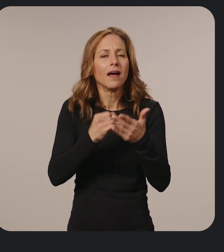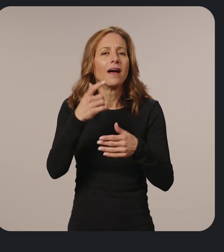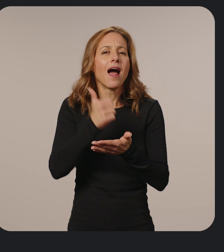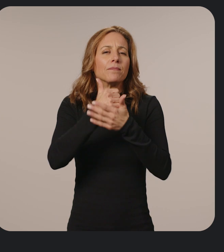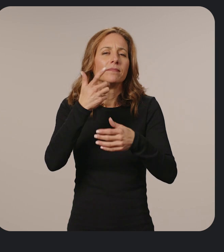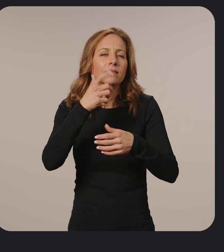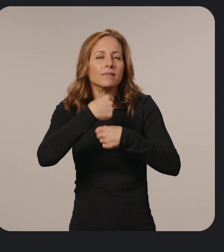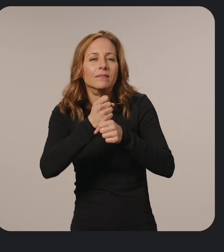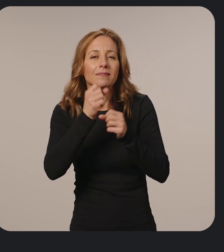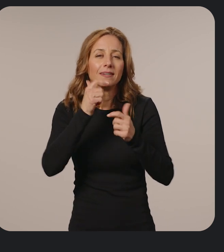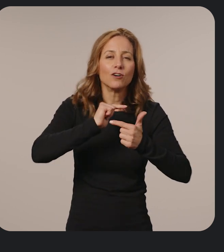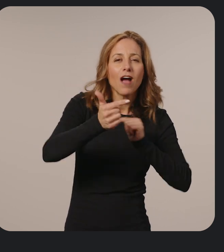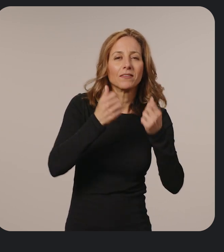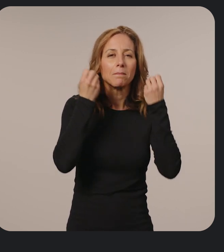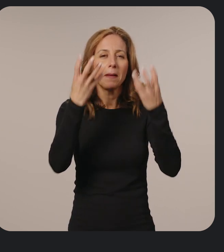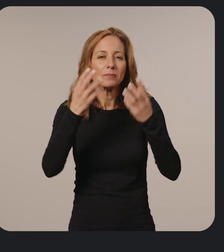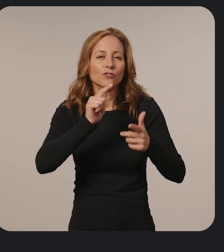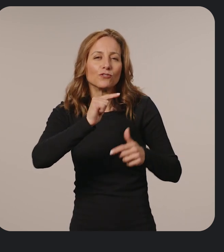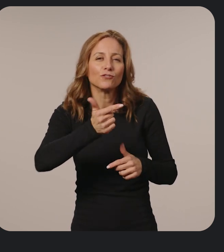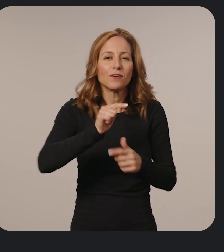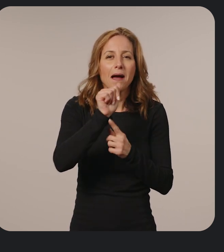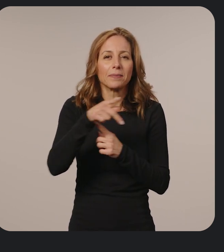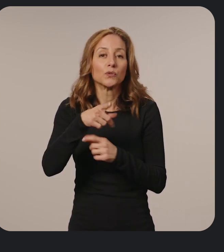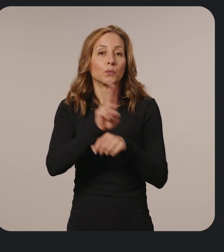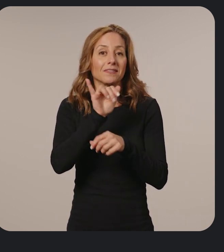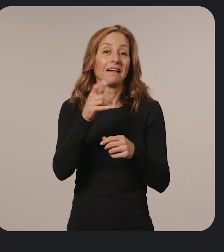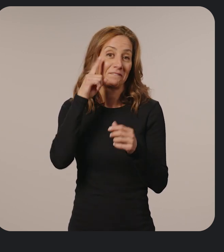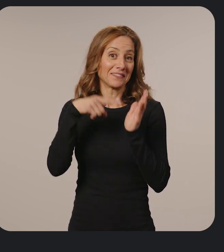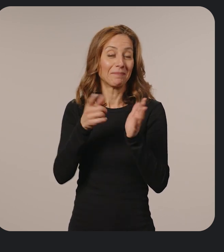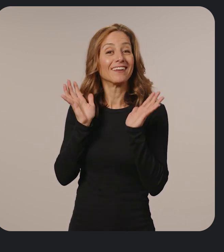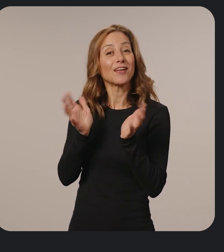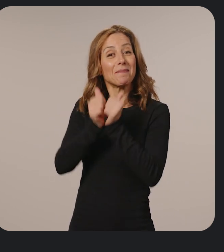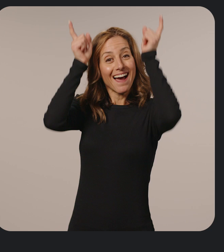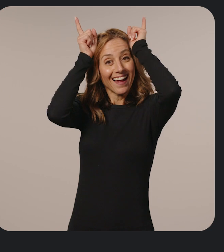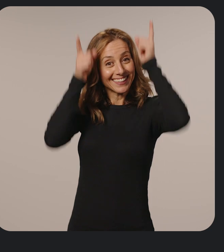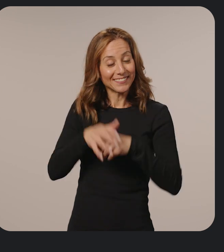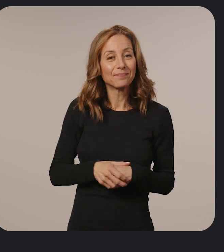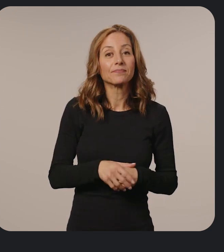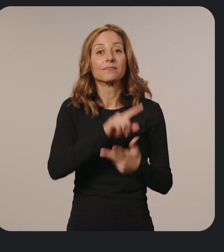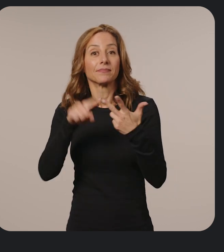And you'll use this to chat with an alien. The embeddings endpoint is for developers. And it can help you represent text in a way